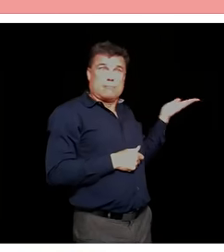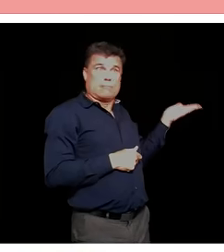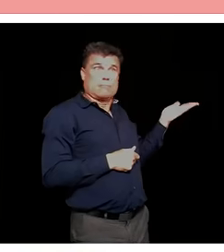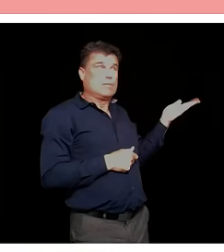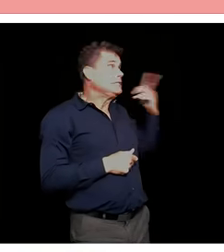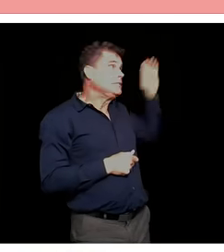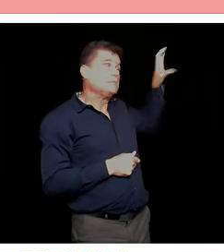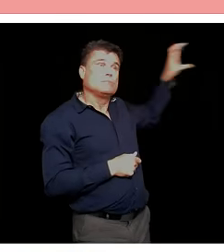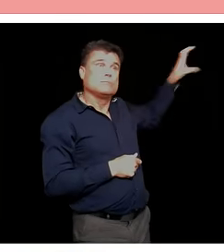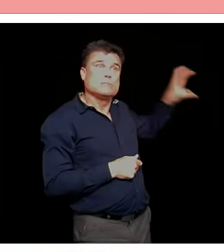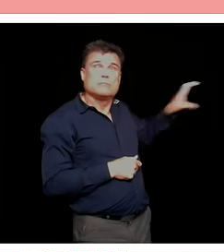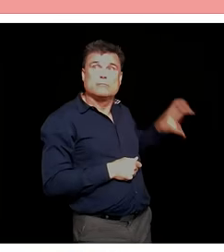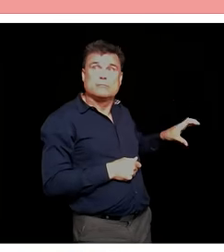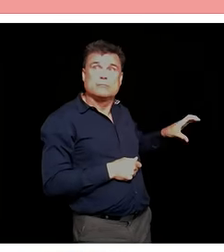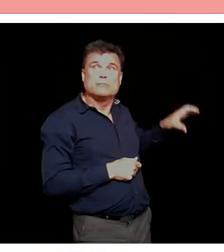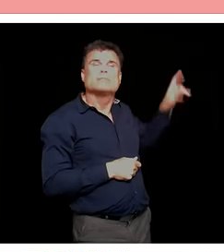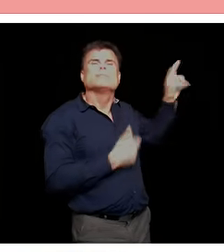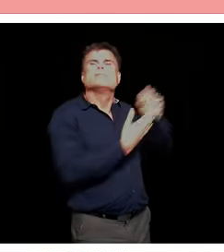I'm not turning it over to Doctor Bonnie Henry.